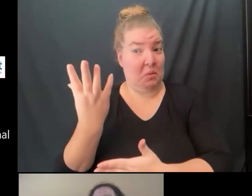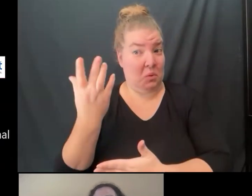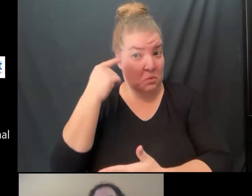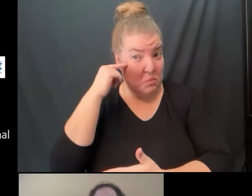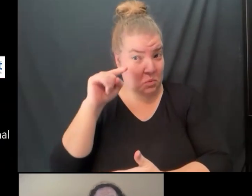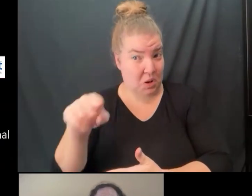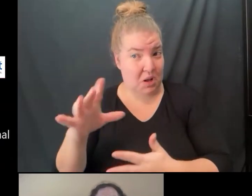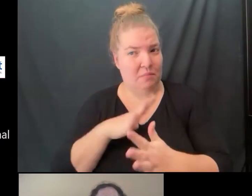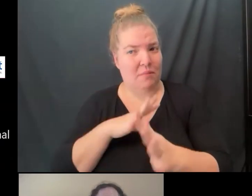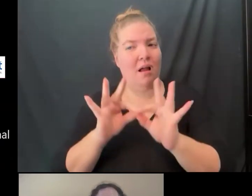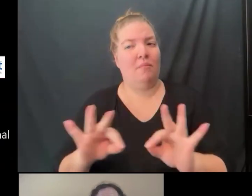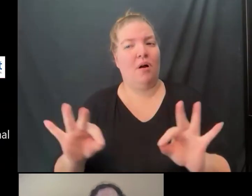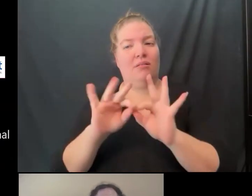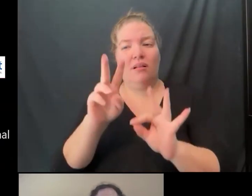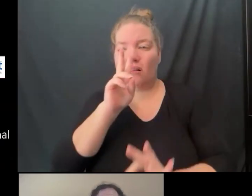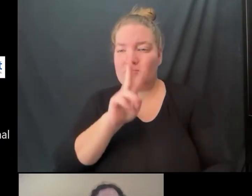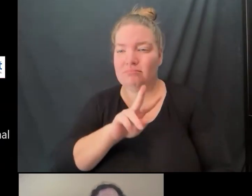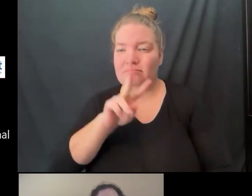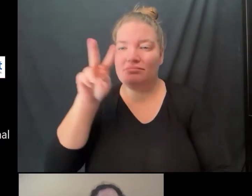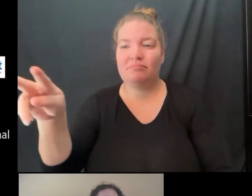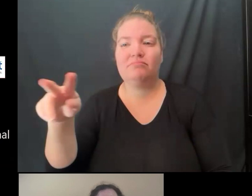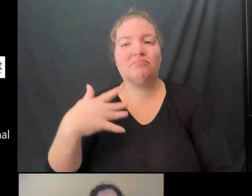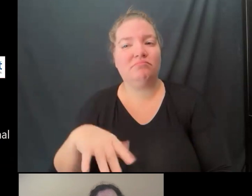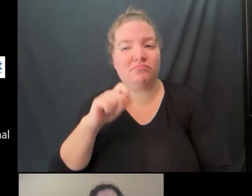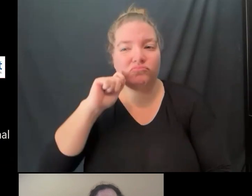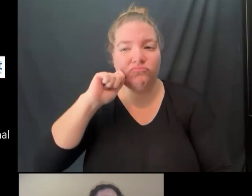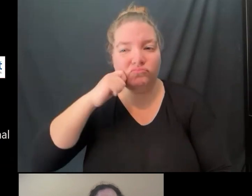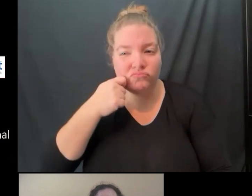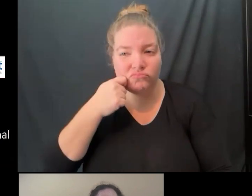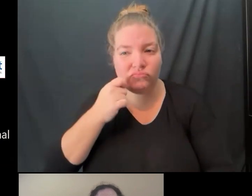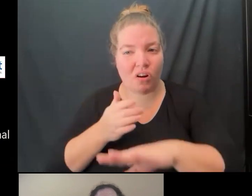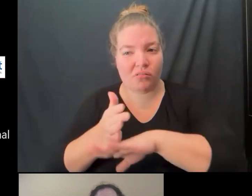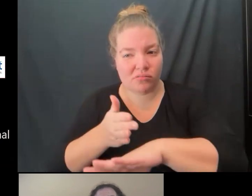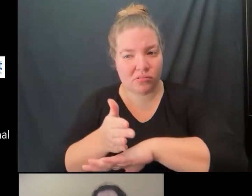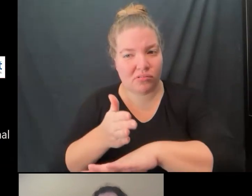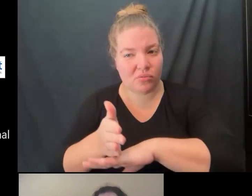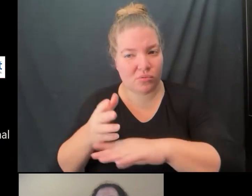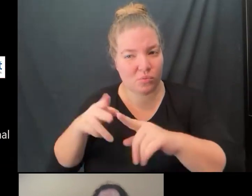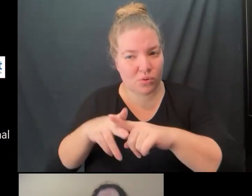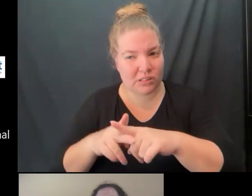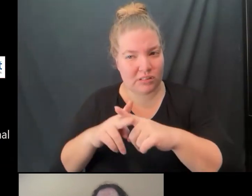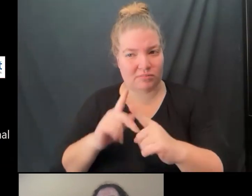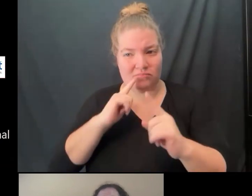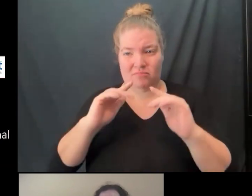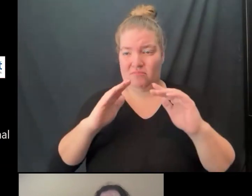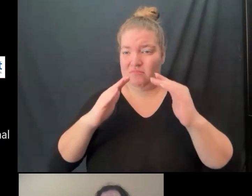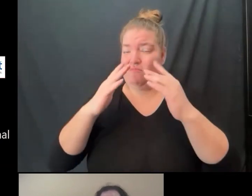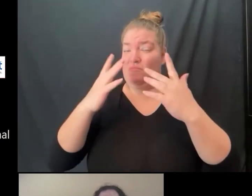accessibility tool that's very popular, especially in North America. So in addition to the captions that appear in Zoom,